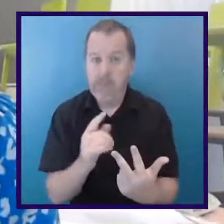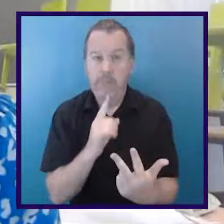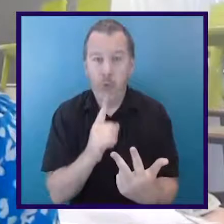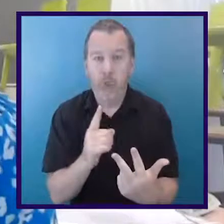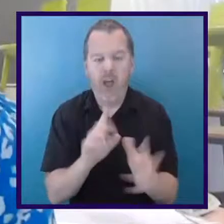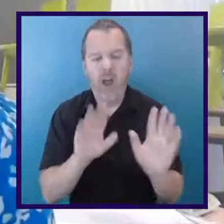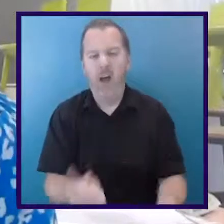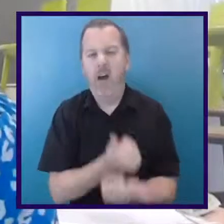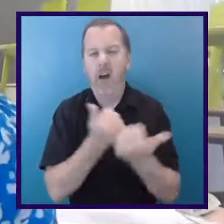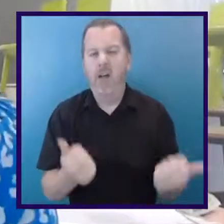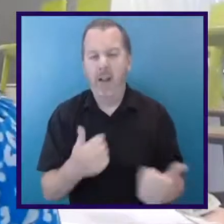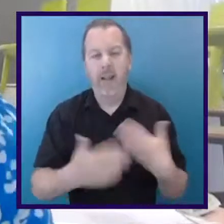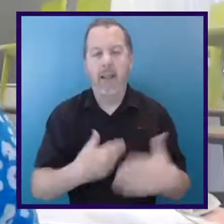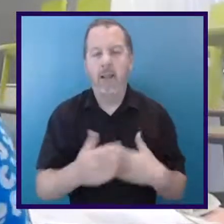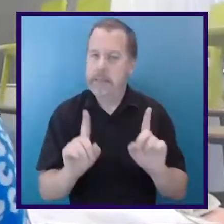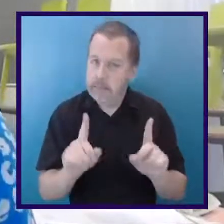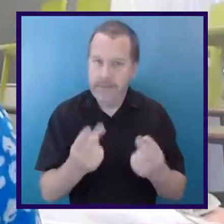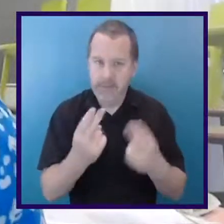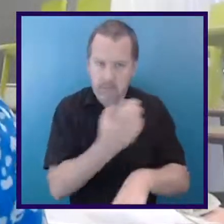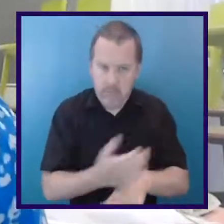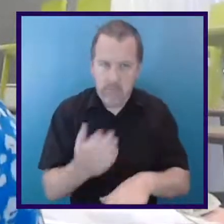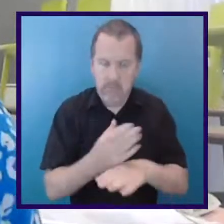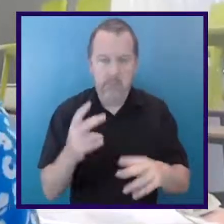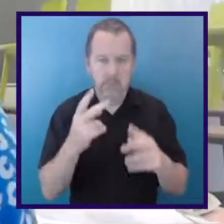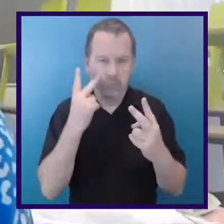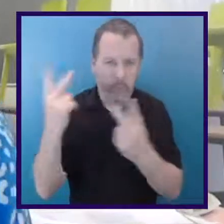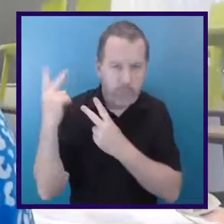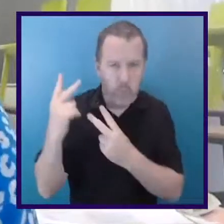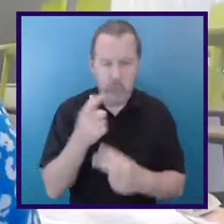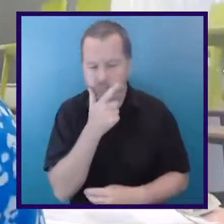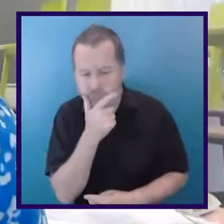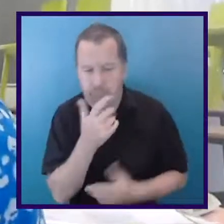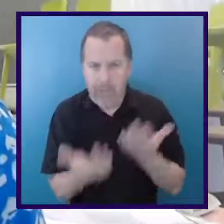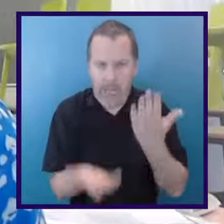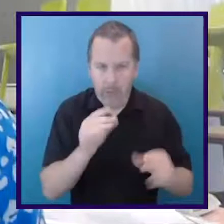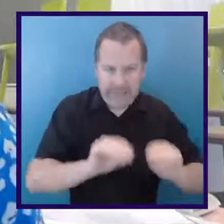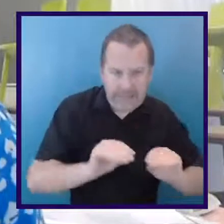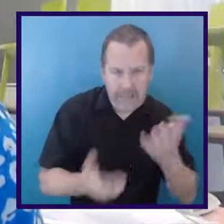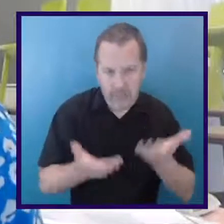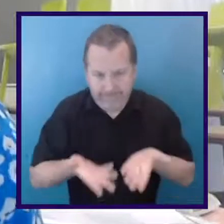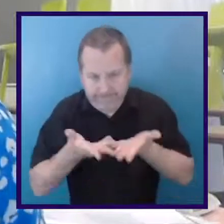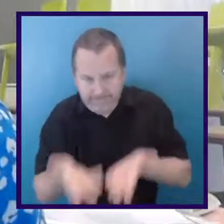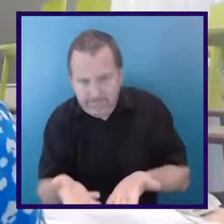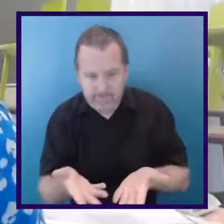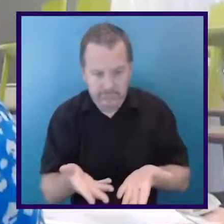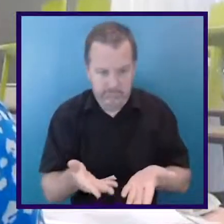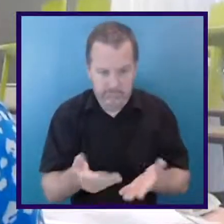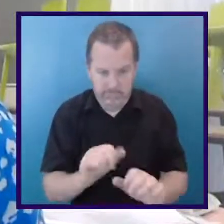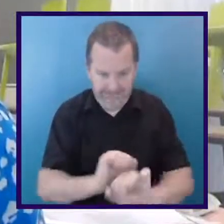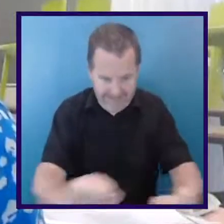But we do understand that we can’t rest on our laurels and we need to be constantly reviewing how we are teaching, how we're delivering our subjects, and if we're meeting all the